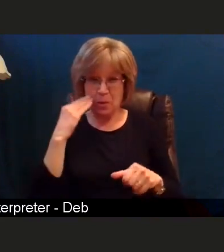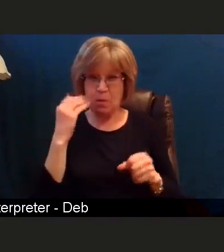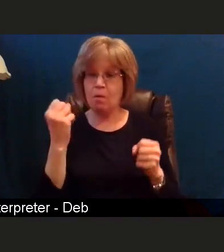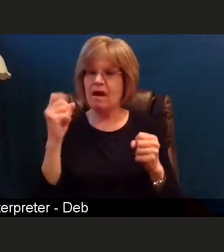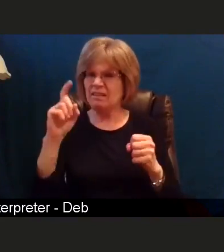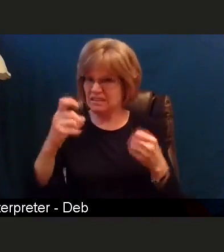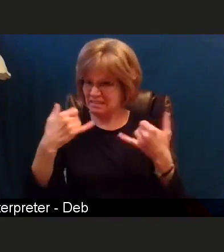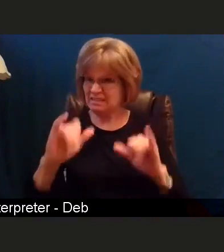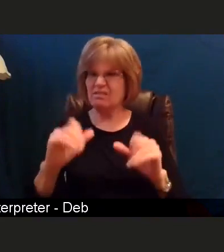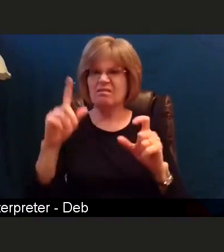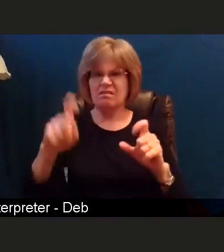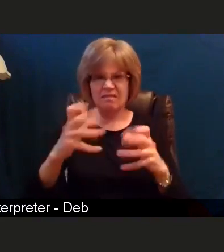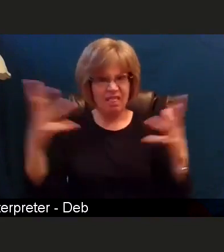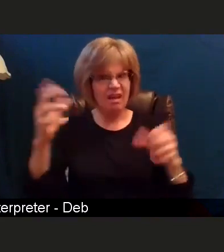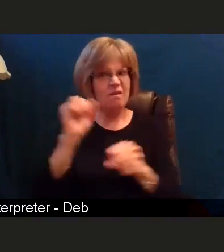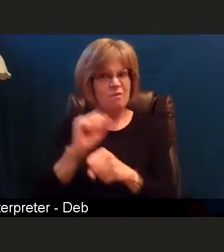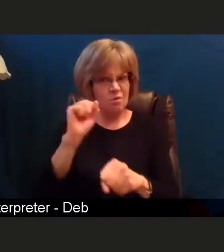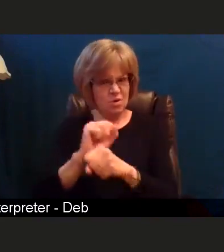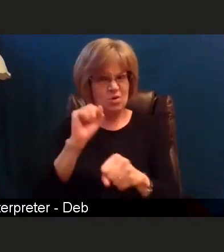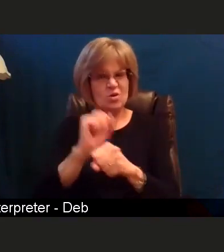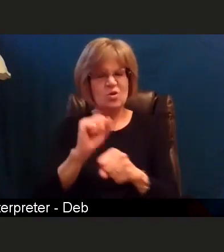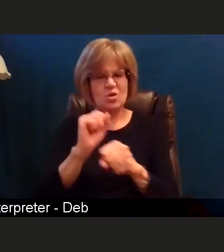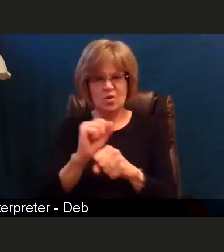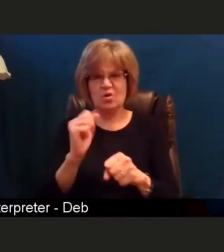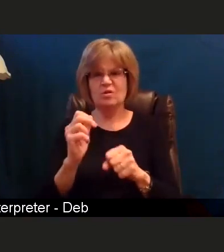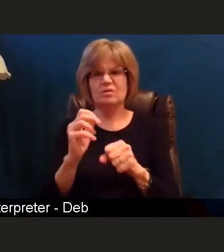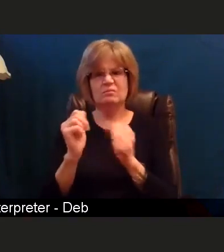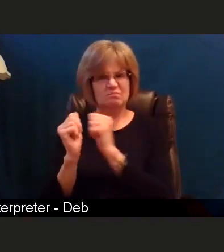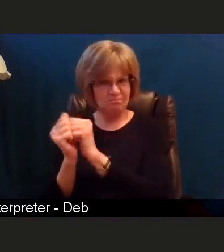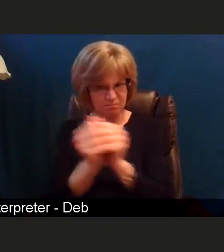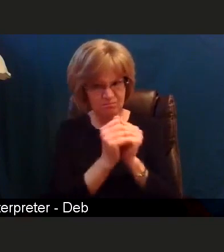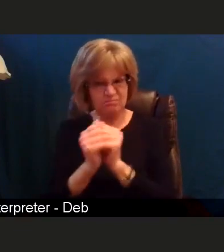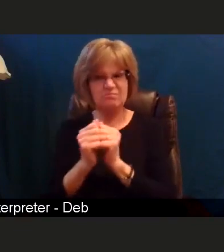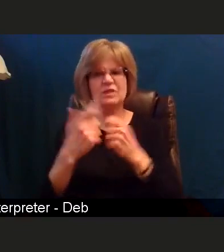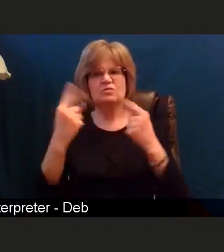as we continue working together to fight the pandemic.